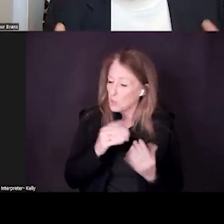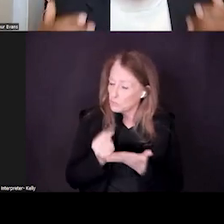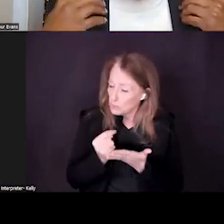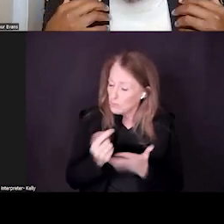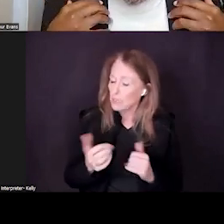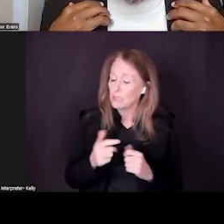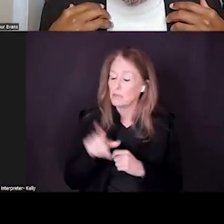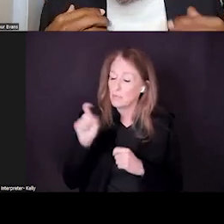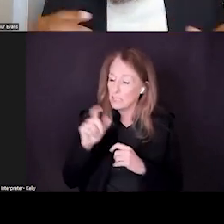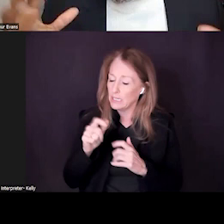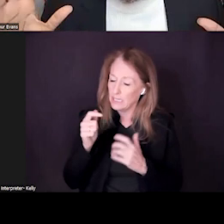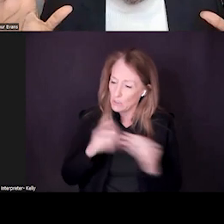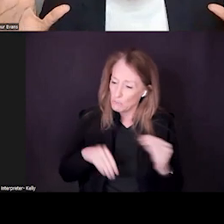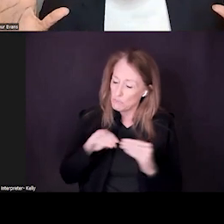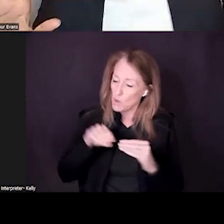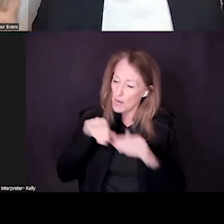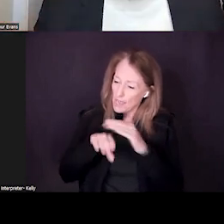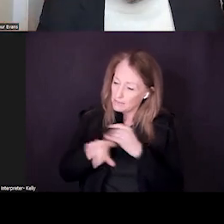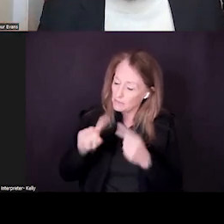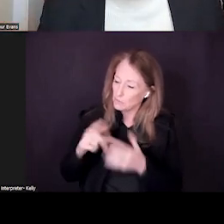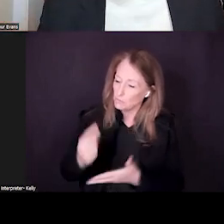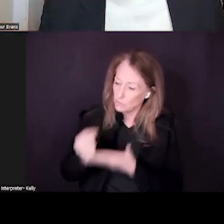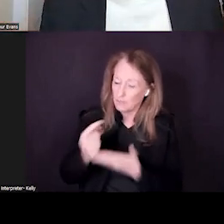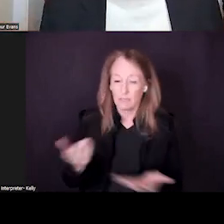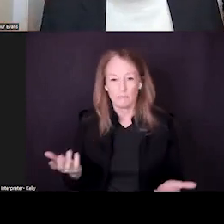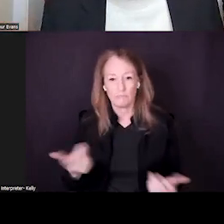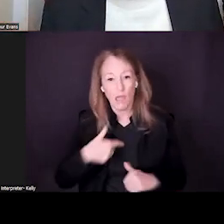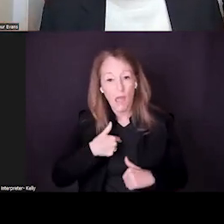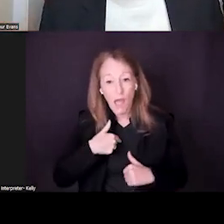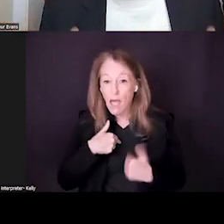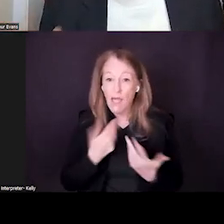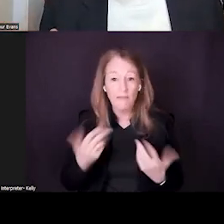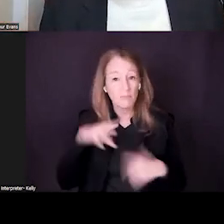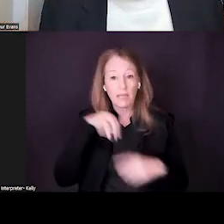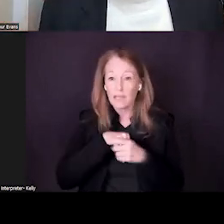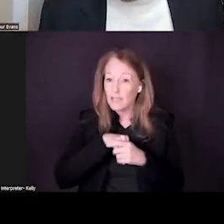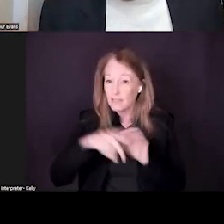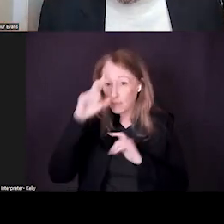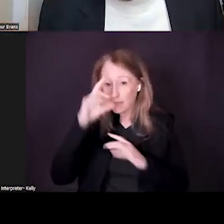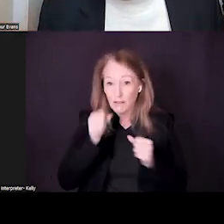AND I AM A PSYCHOLOGIST AND I ABSOLUTELY BELIEVE THAT.